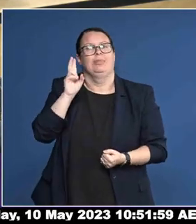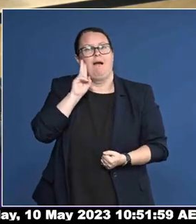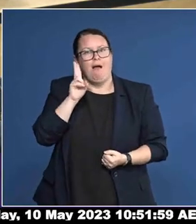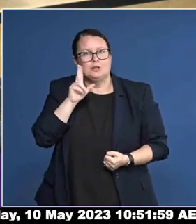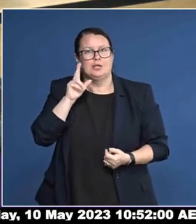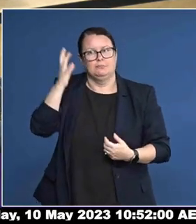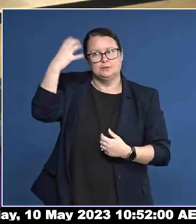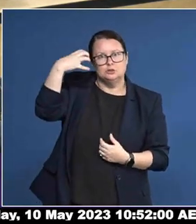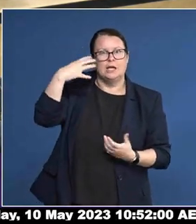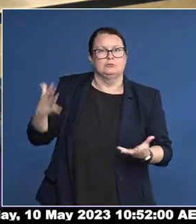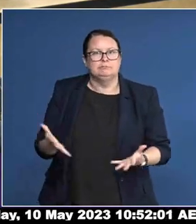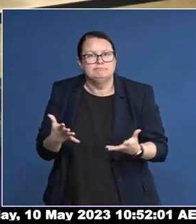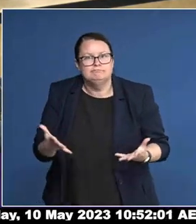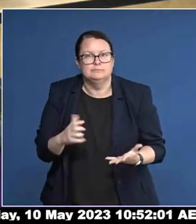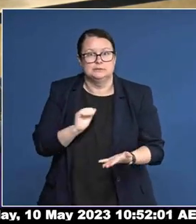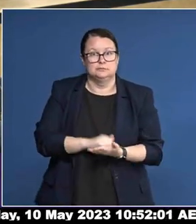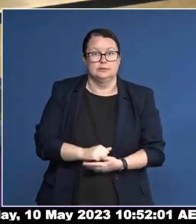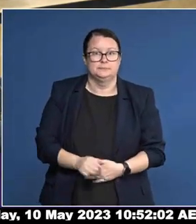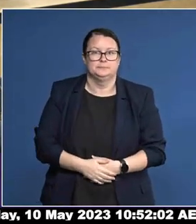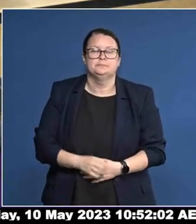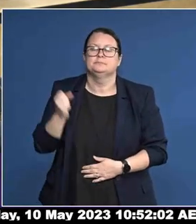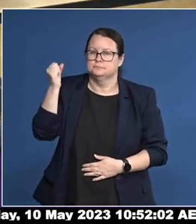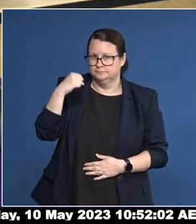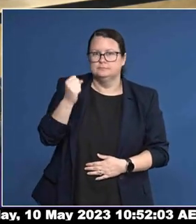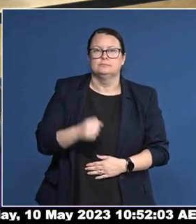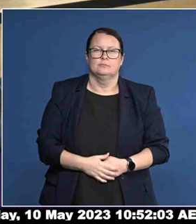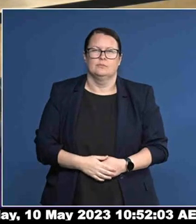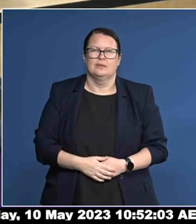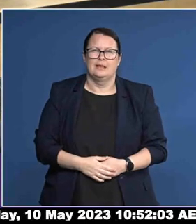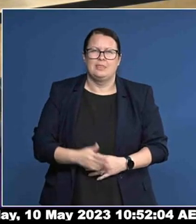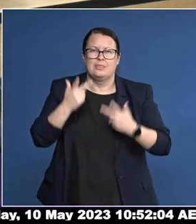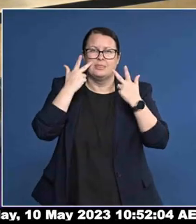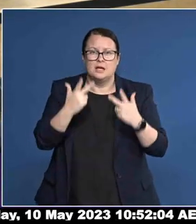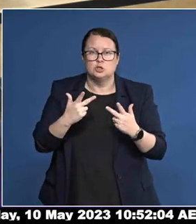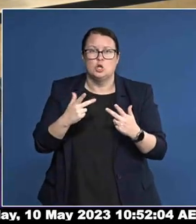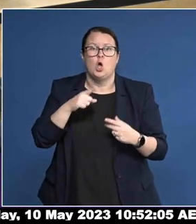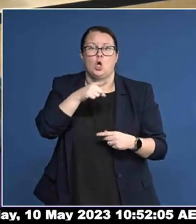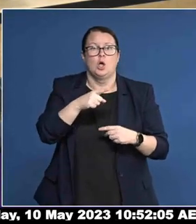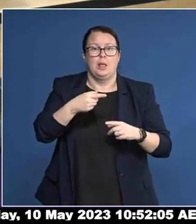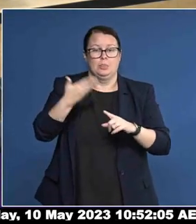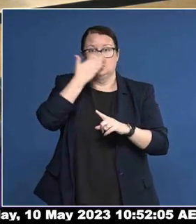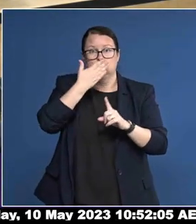That is a history of the school having to address neglect, isn't it?